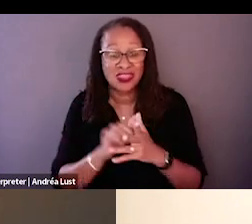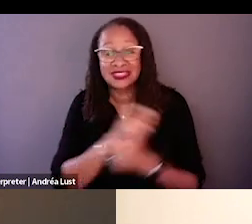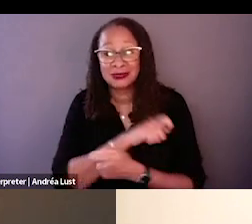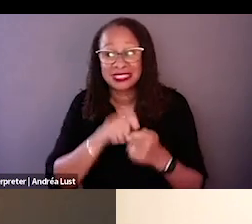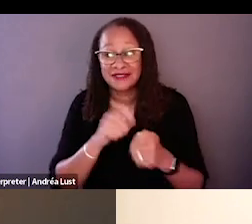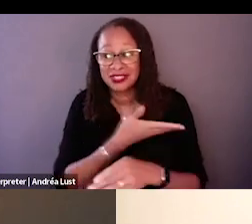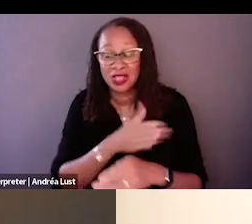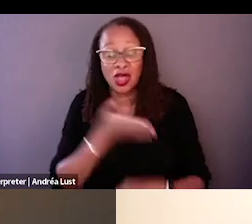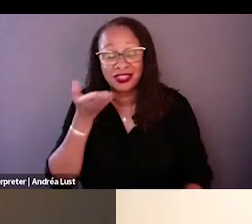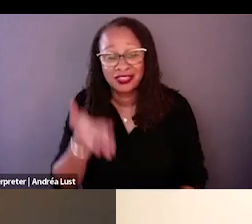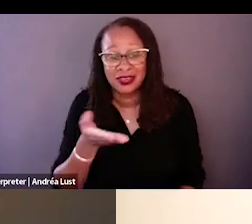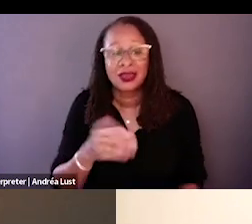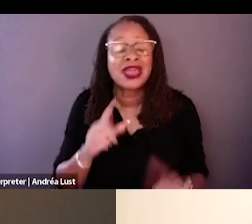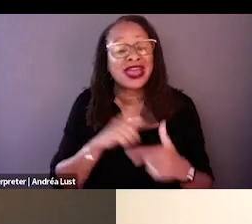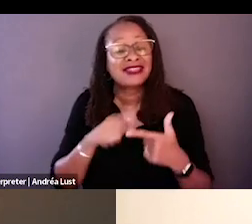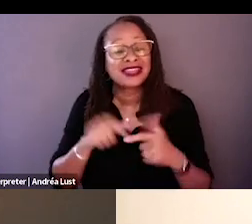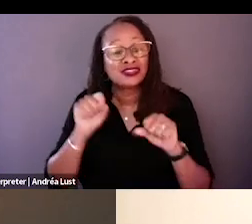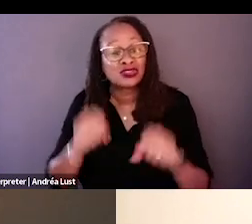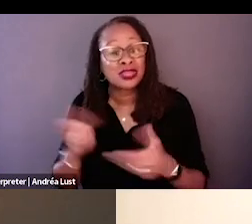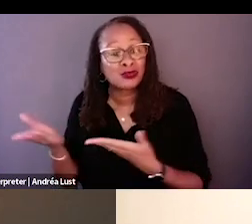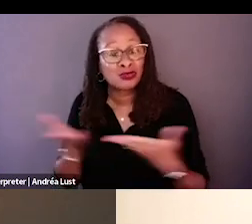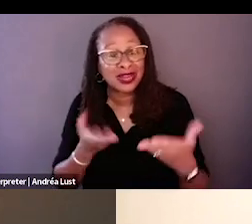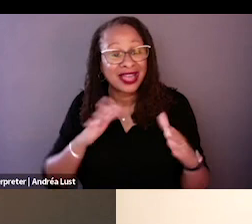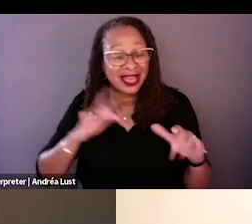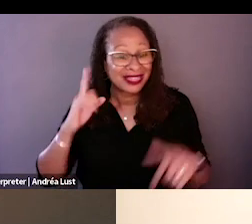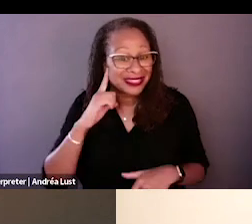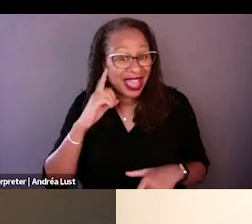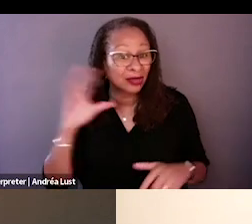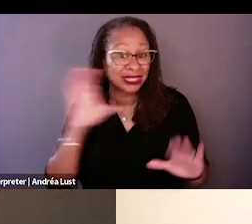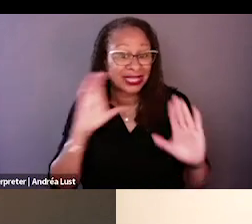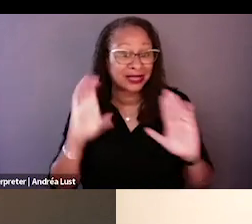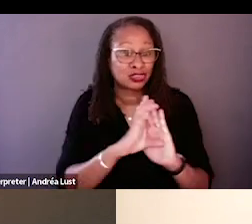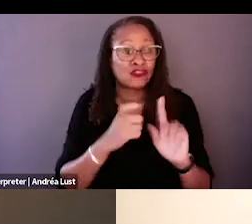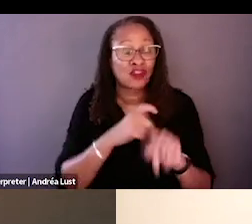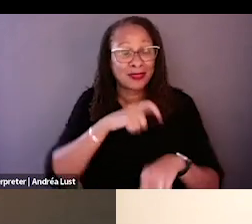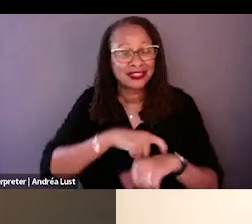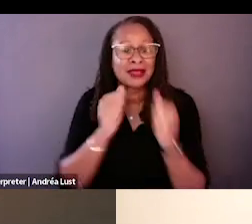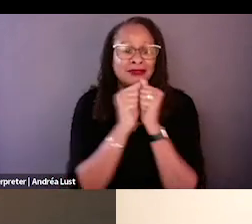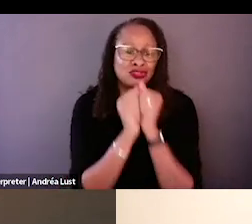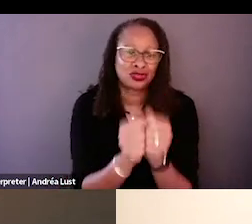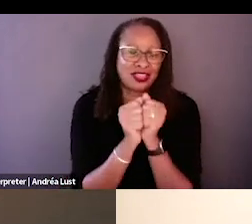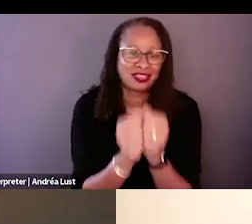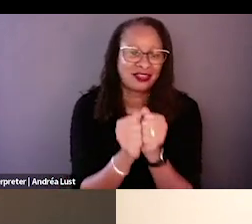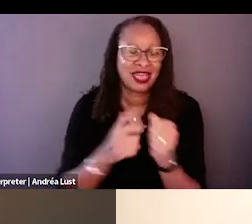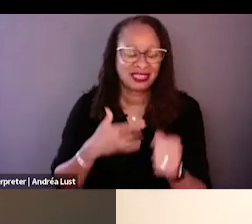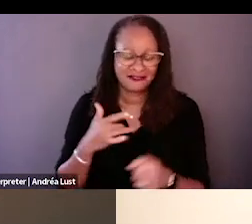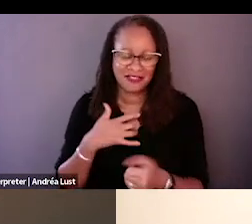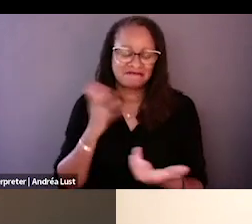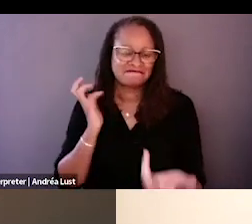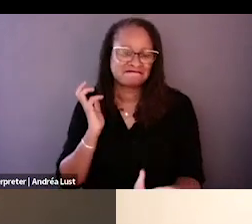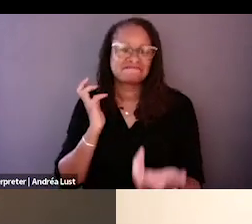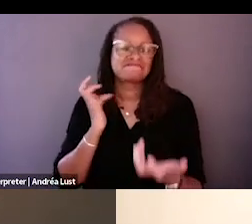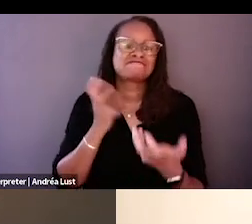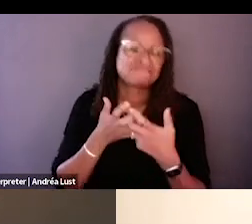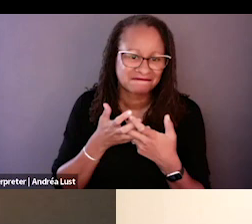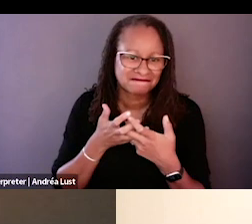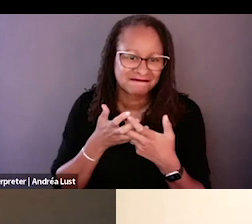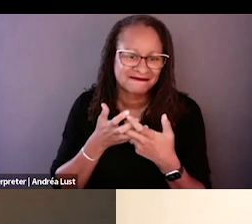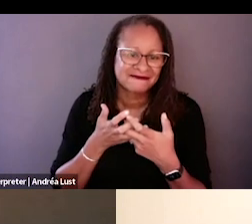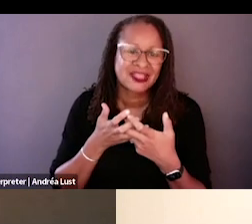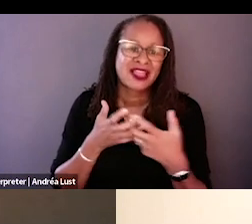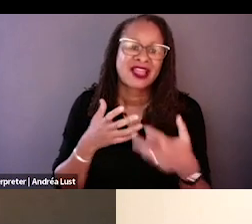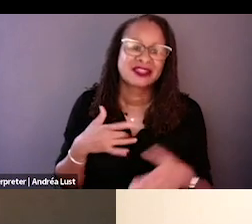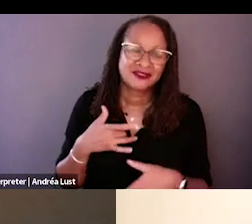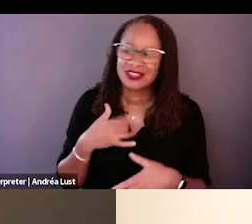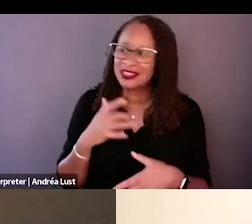Then, you can put music on an image that is not completely sure that it was heard at the time, but